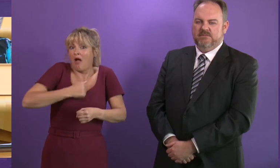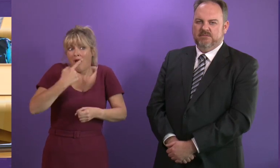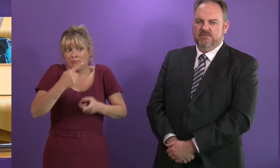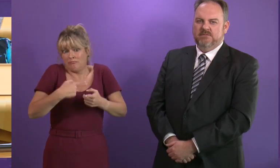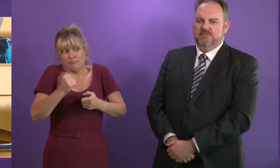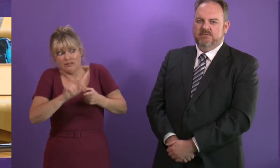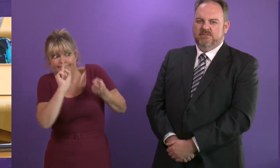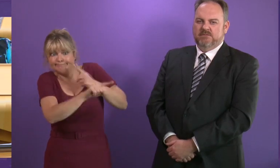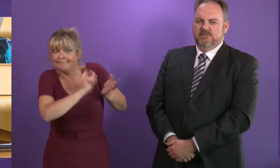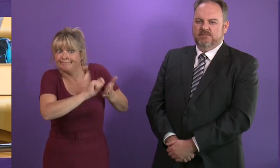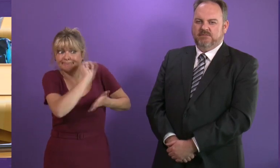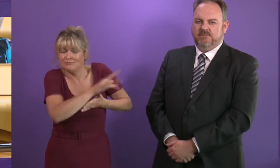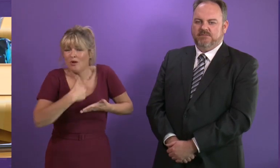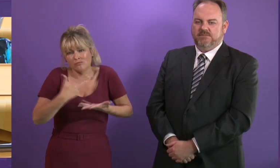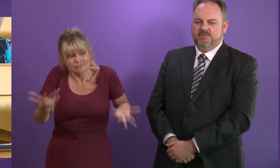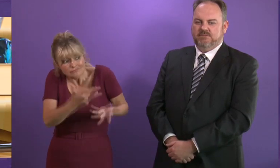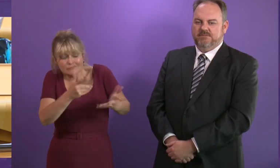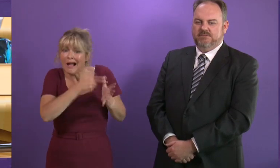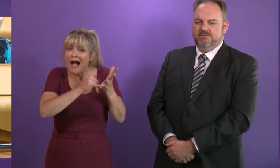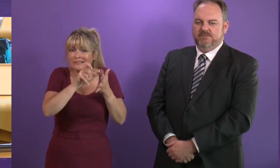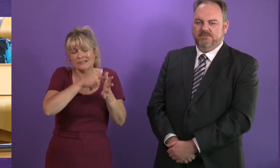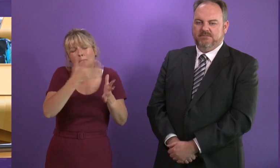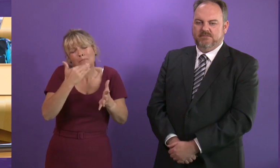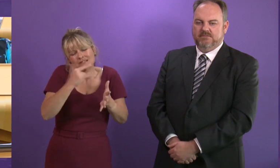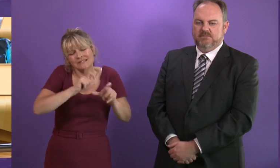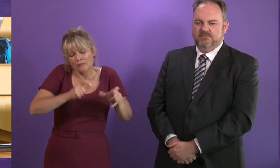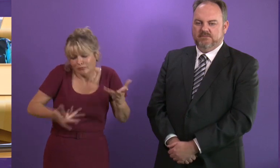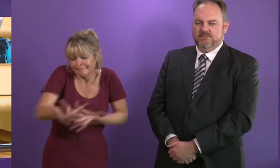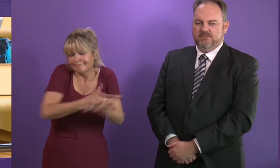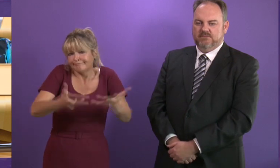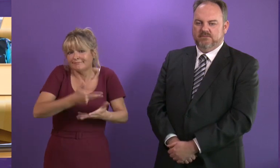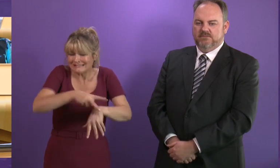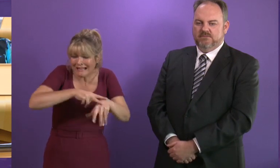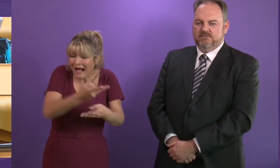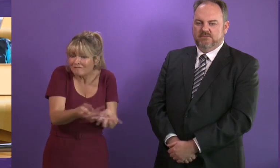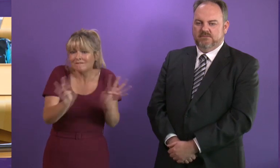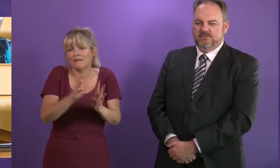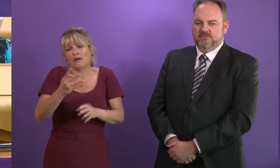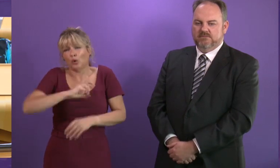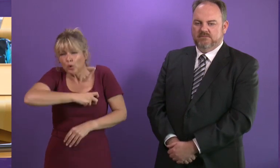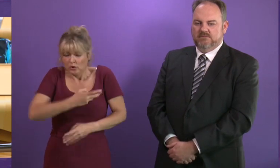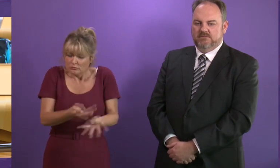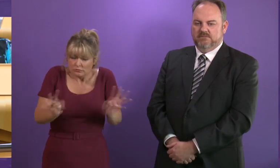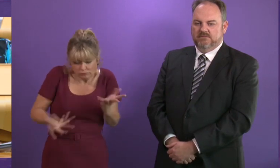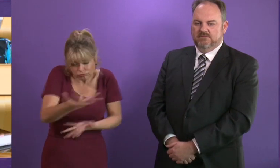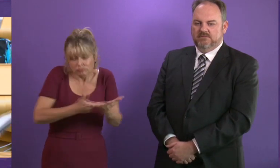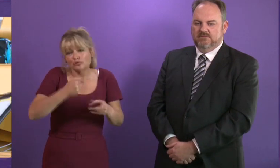to continue to discuss the issues, to get around the table with staff and unions and to reach a positive resolution. Climate Strike (College Bursaries)